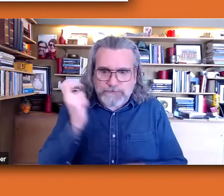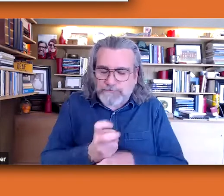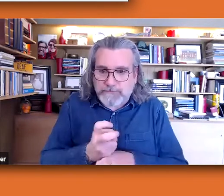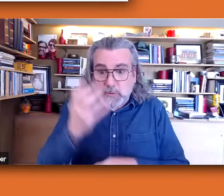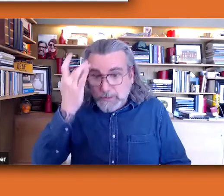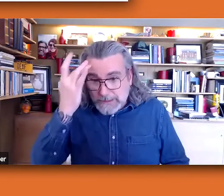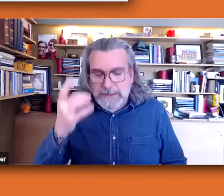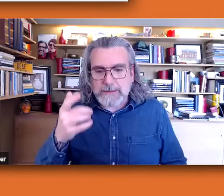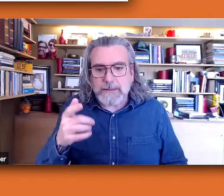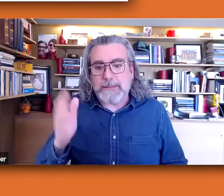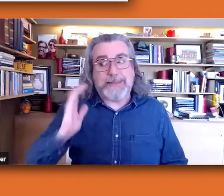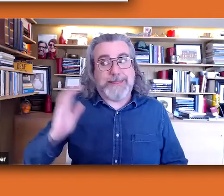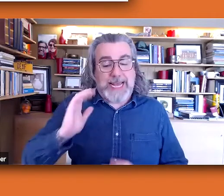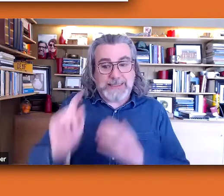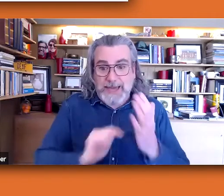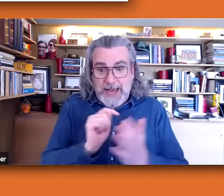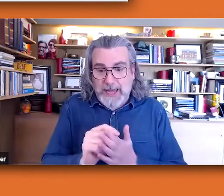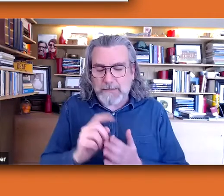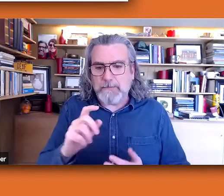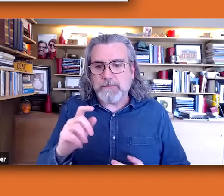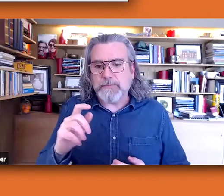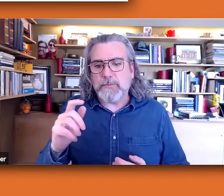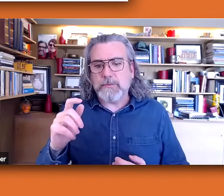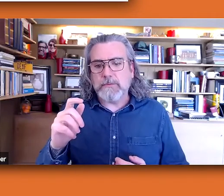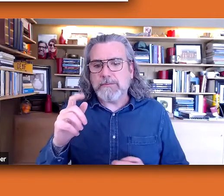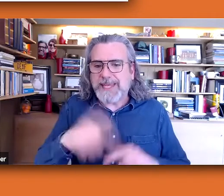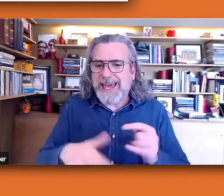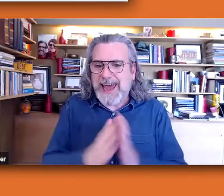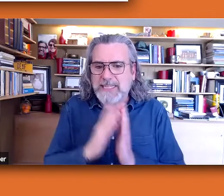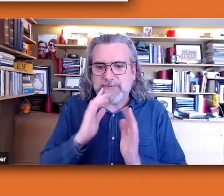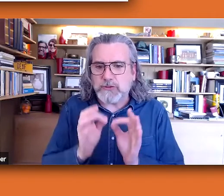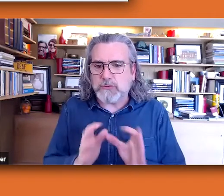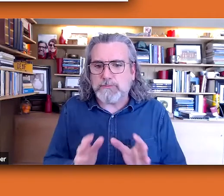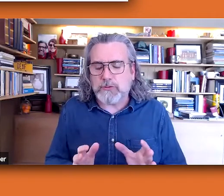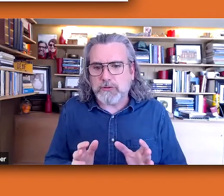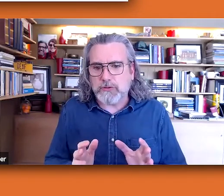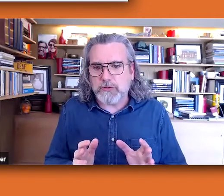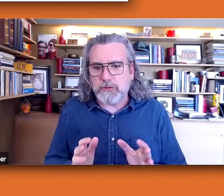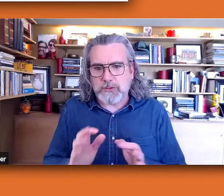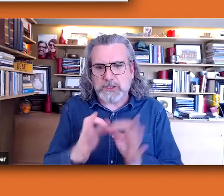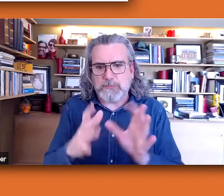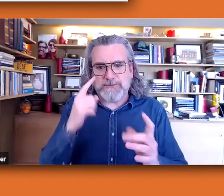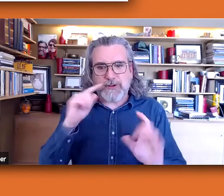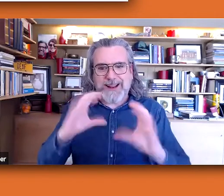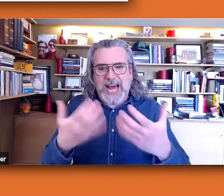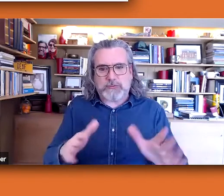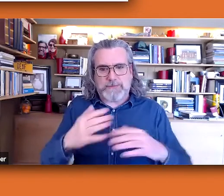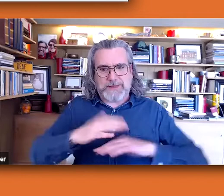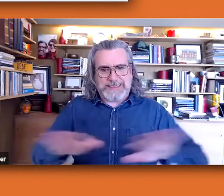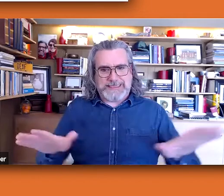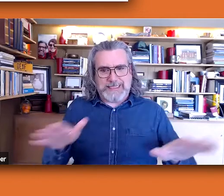But for deaf students, it's a lot more difficult, especially because back at that time, they couldn't request an interpreter for their internships.